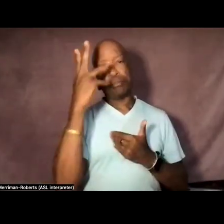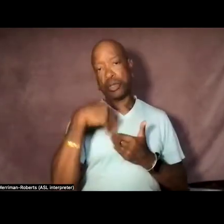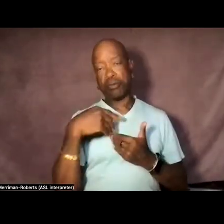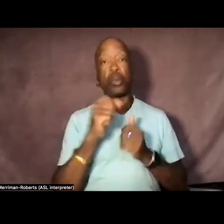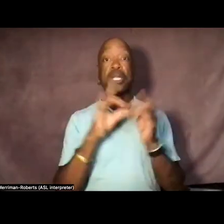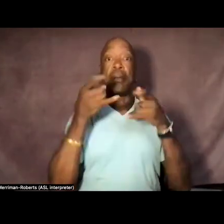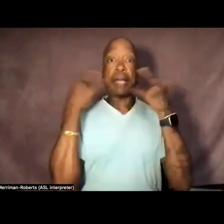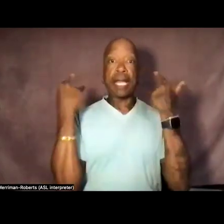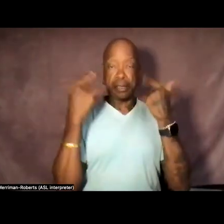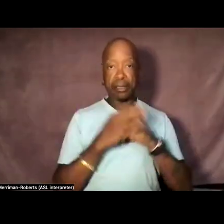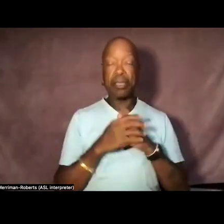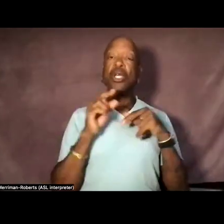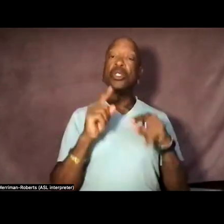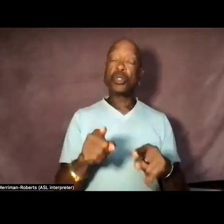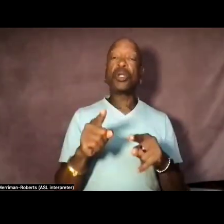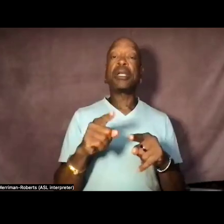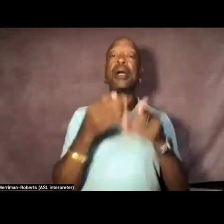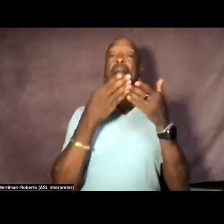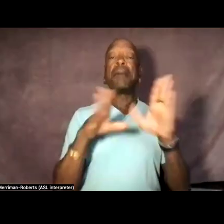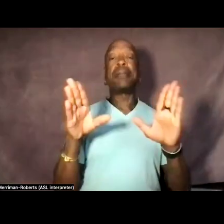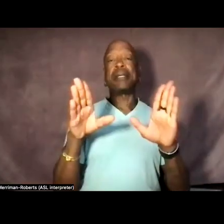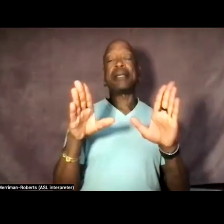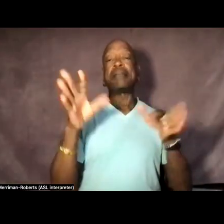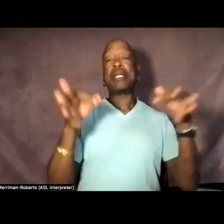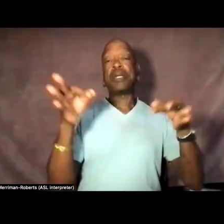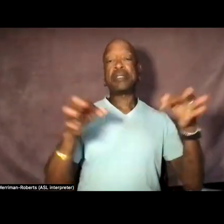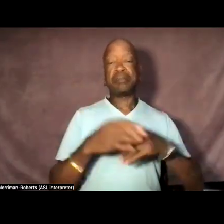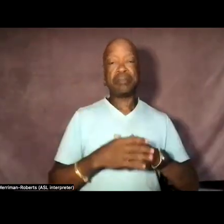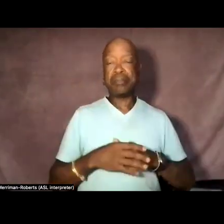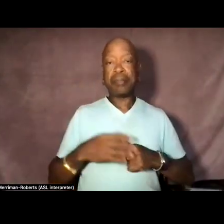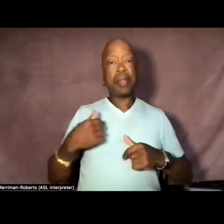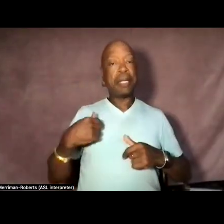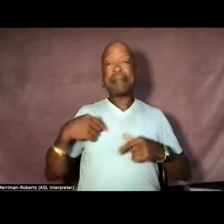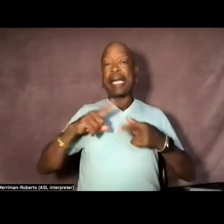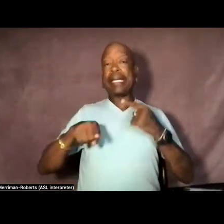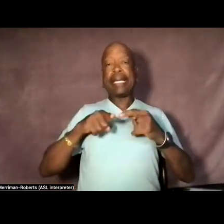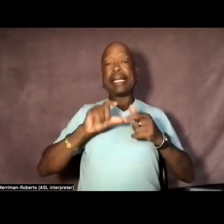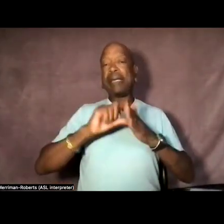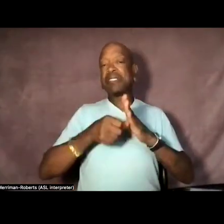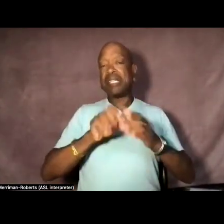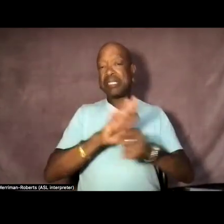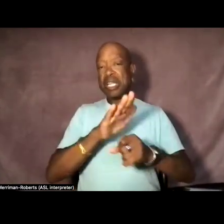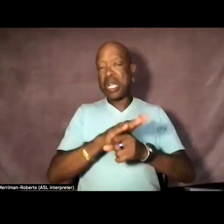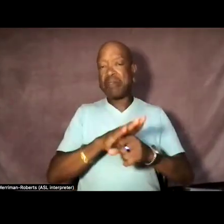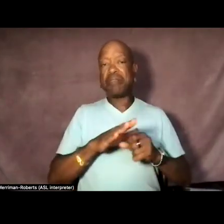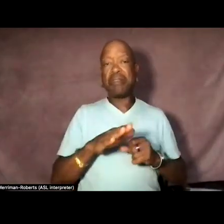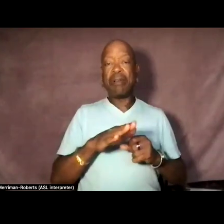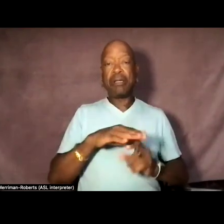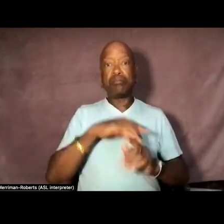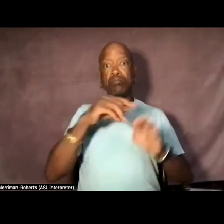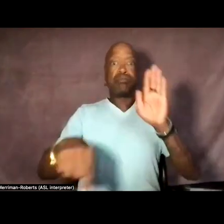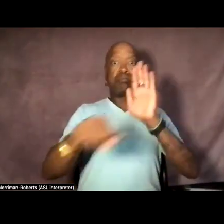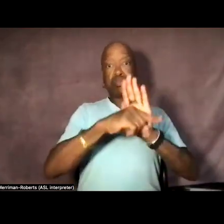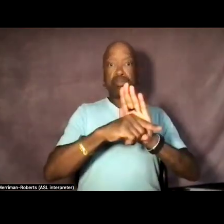mask during the public hearings I cannot emphasize enough how counterproductive that was and everyone